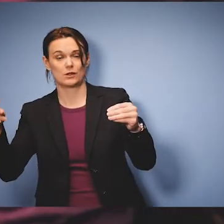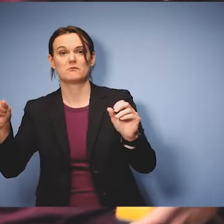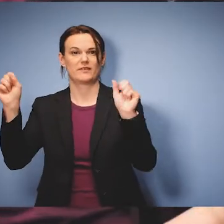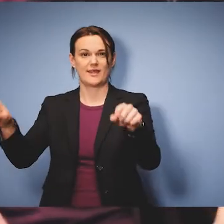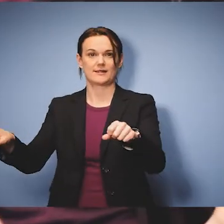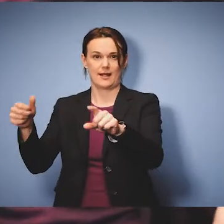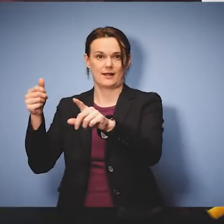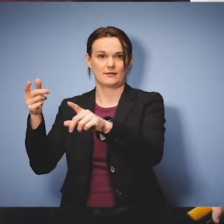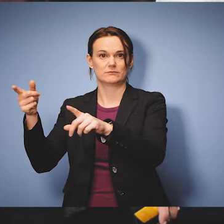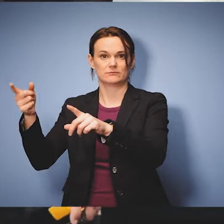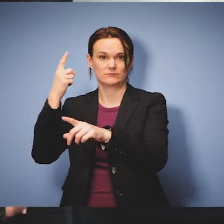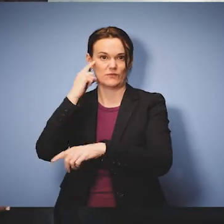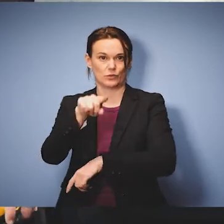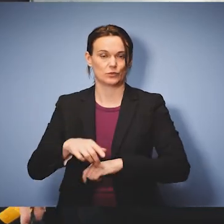they will cut it for you. You'll also need a sander,